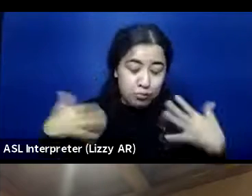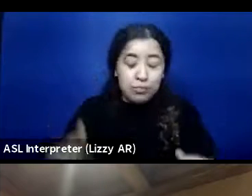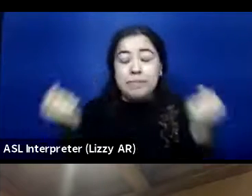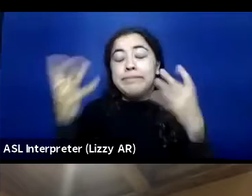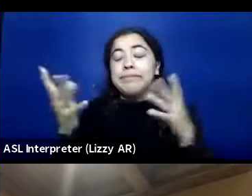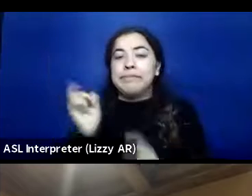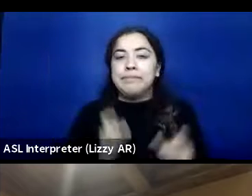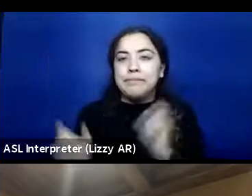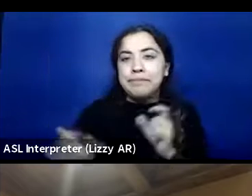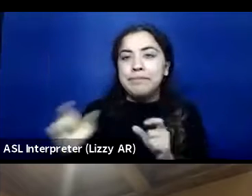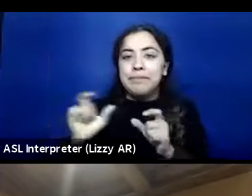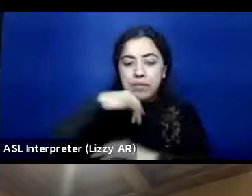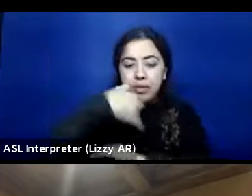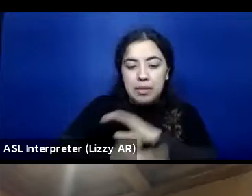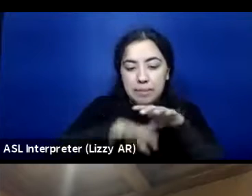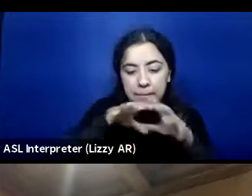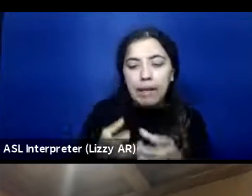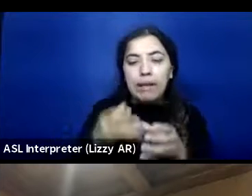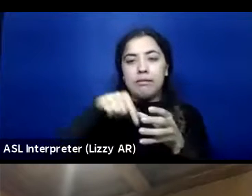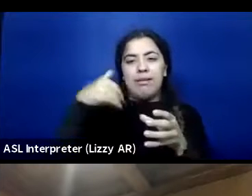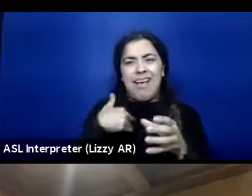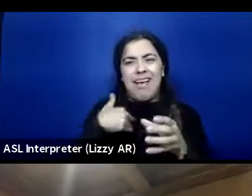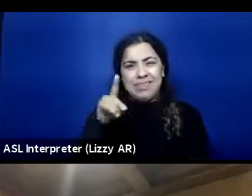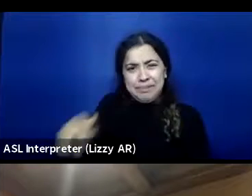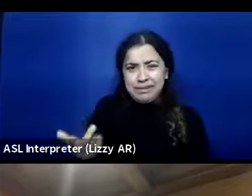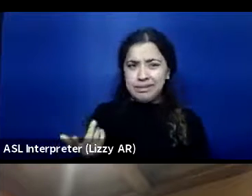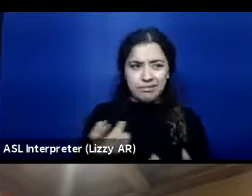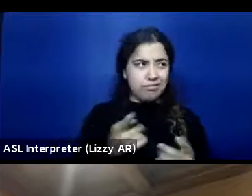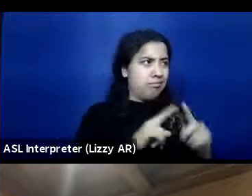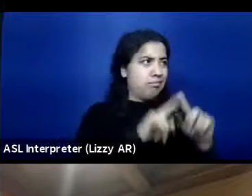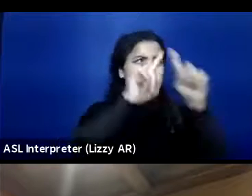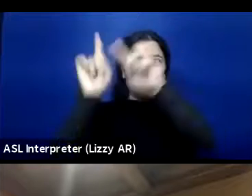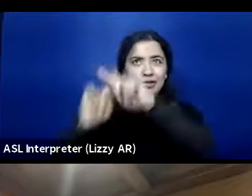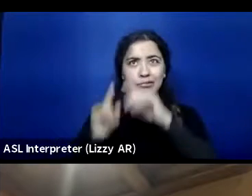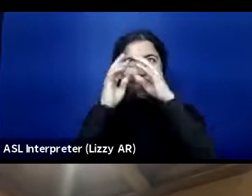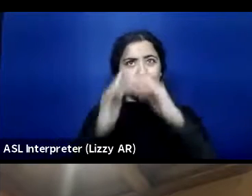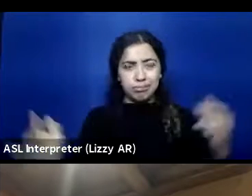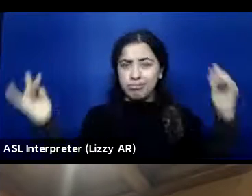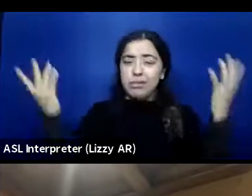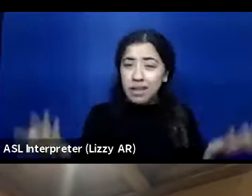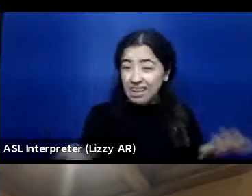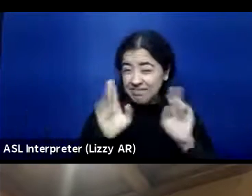And people often repeat that in order to argue, there are a lot of people who could use some help.